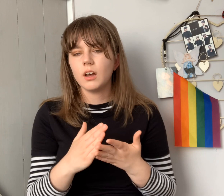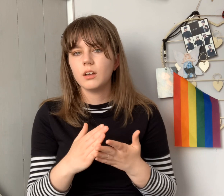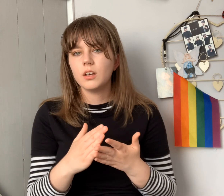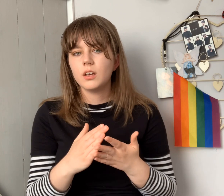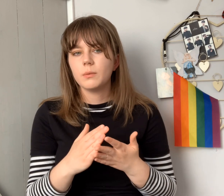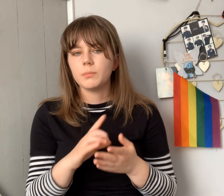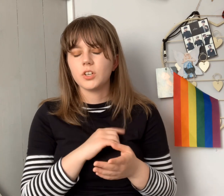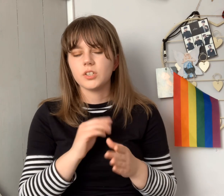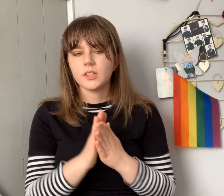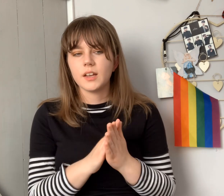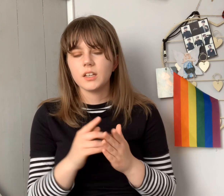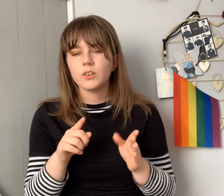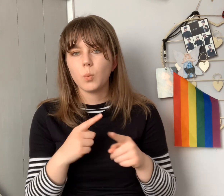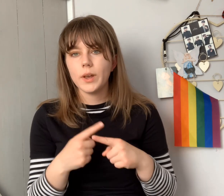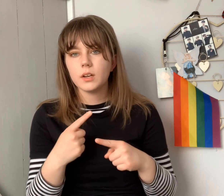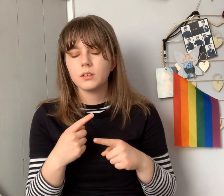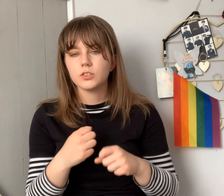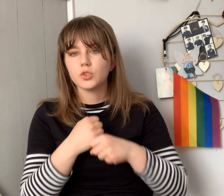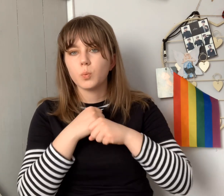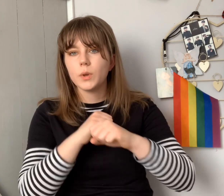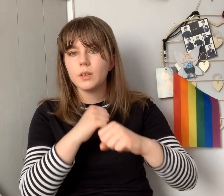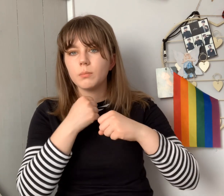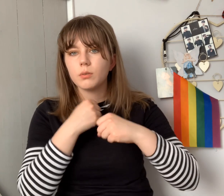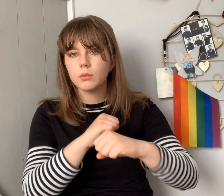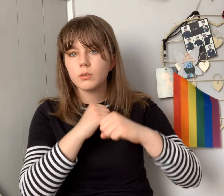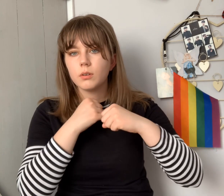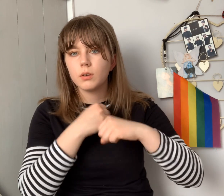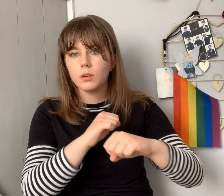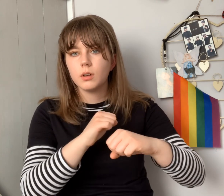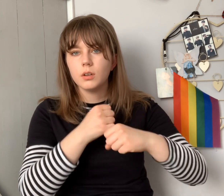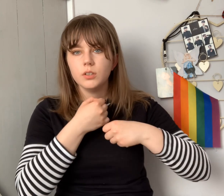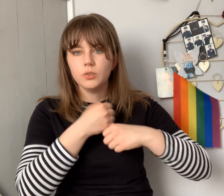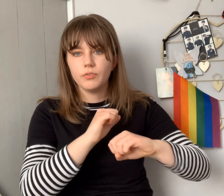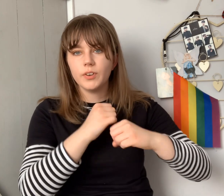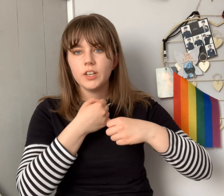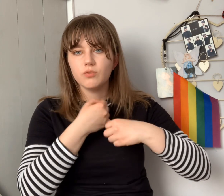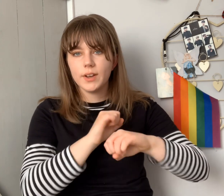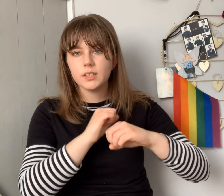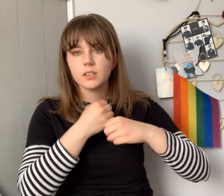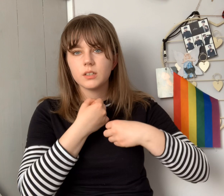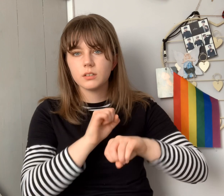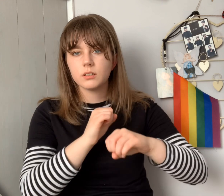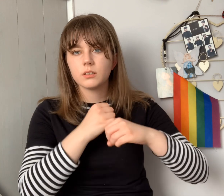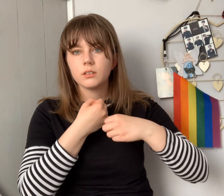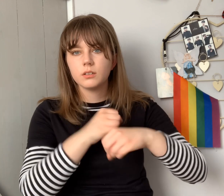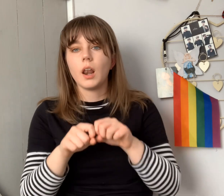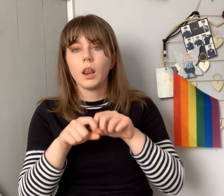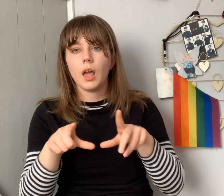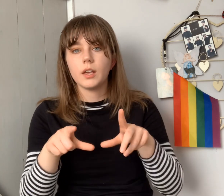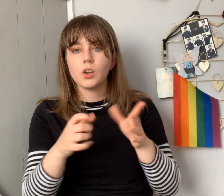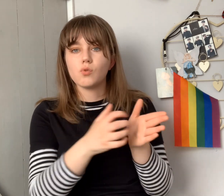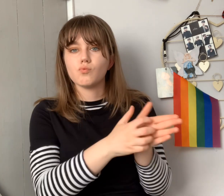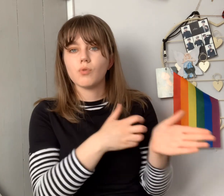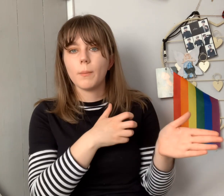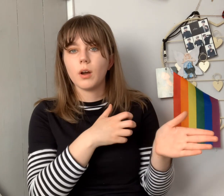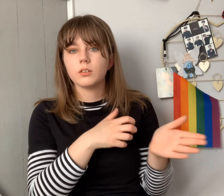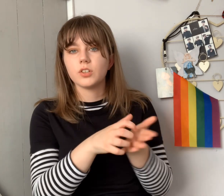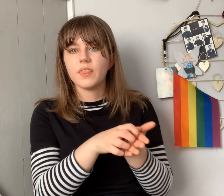Because you're signing it quick "Sweep" so flick your wrist "Like robber" so thieve